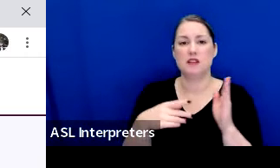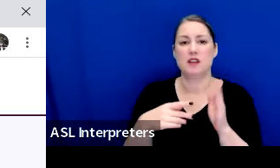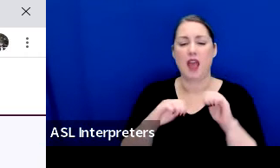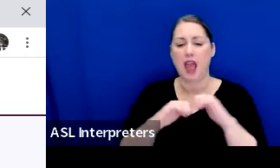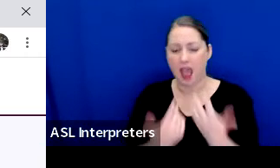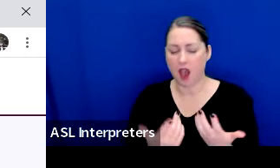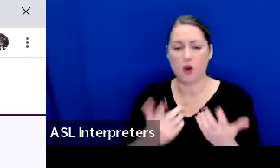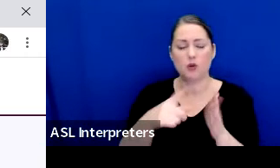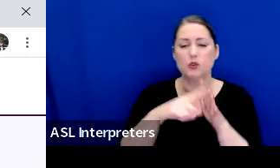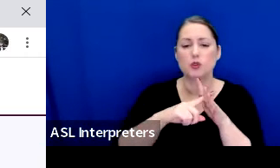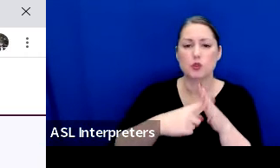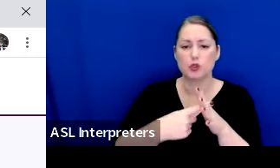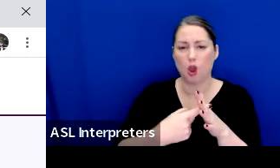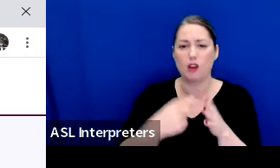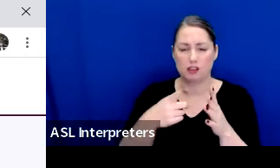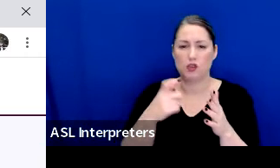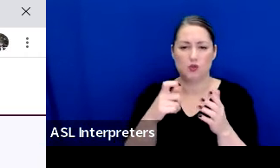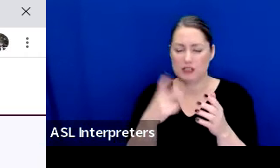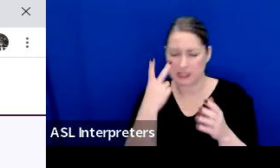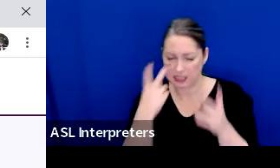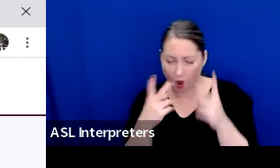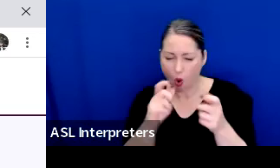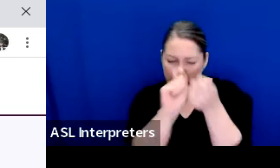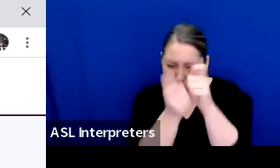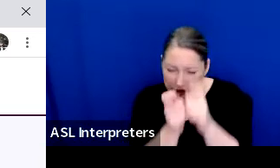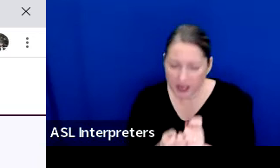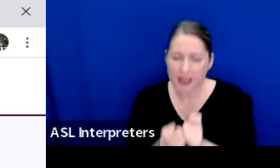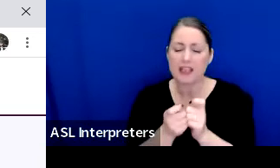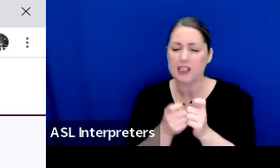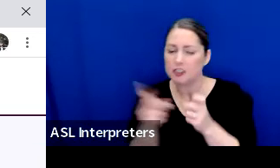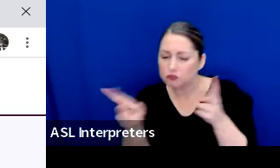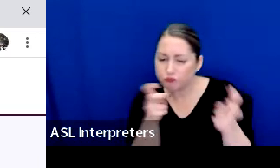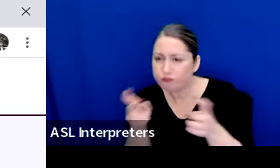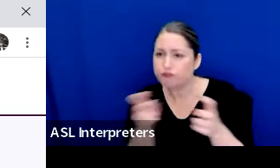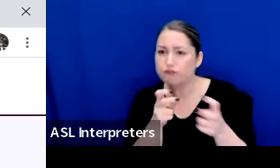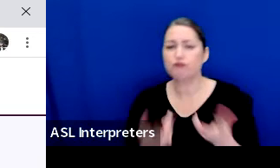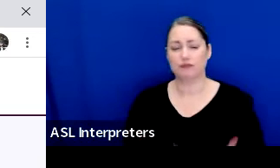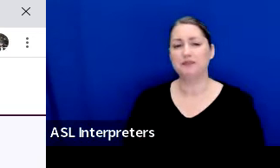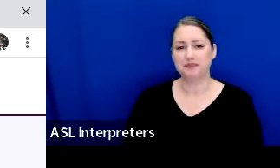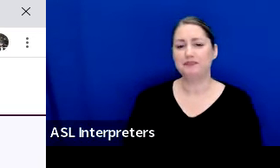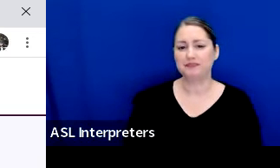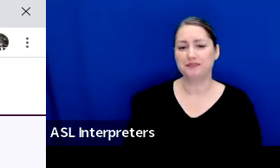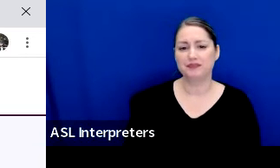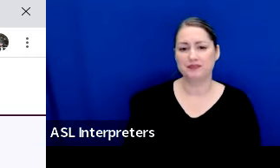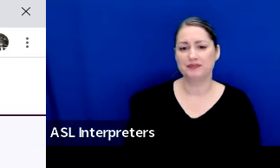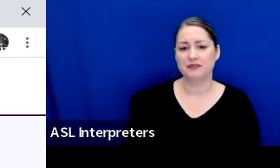You know, there's a little learning curve, and there's definitely. OK, there's definitely a,